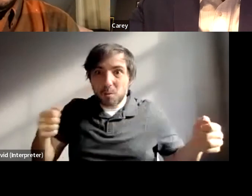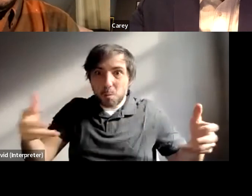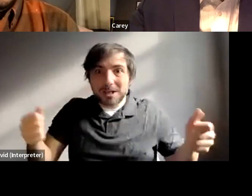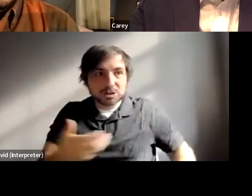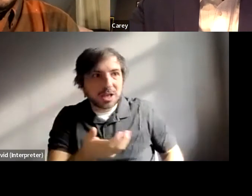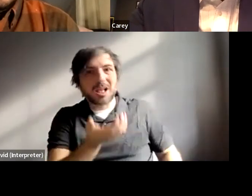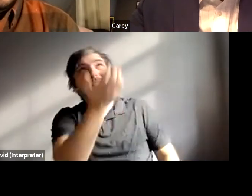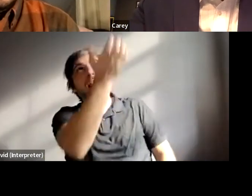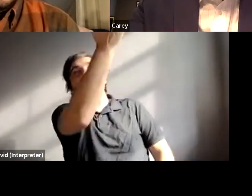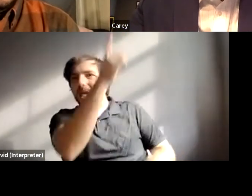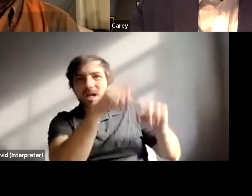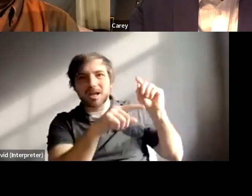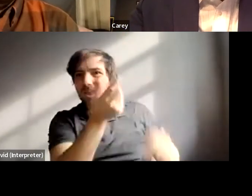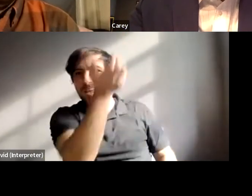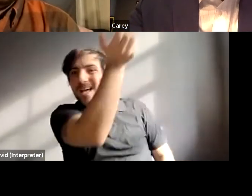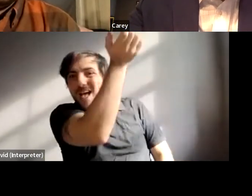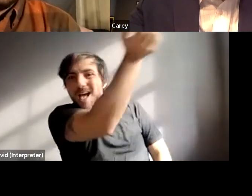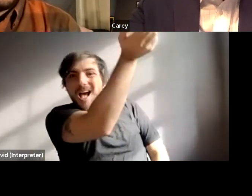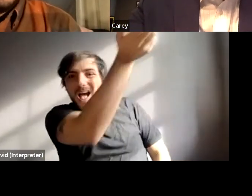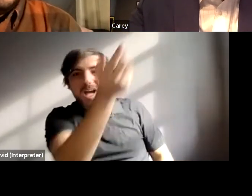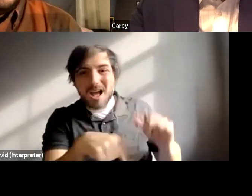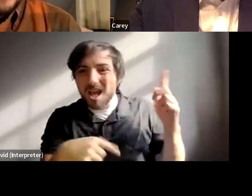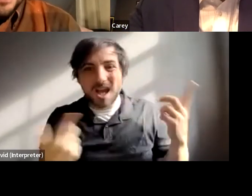the door, not knowing it's there. Are